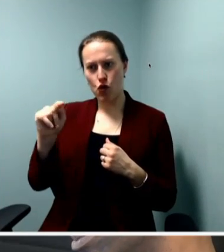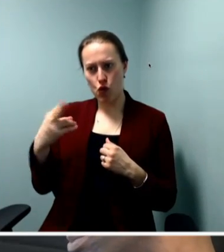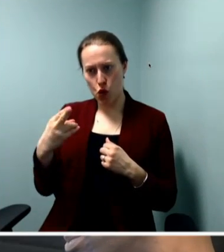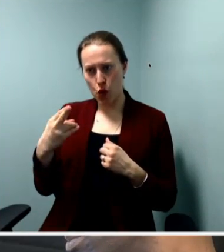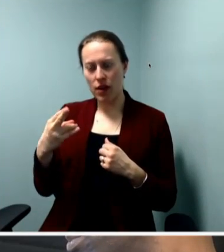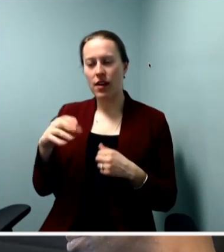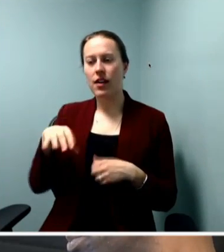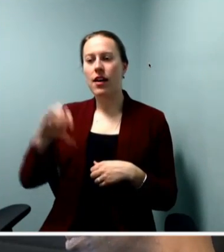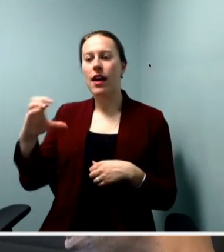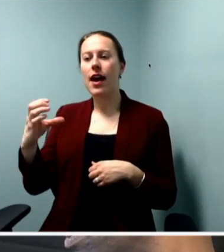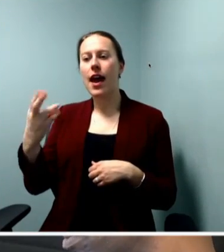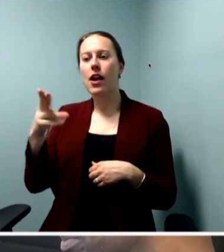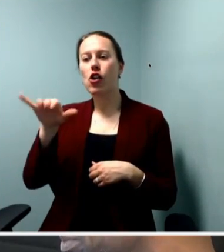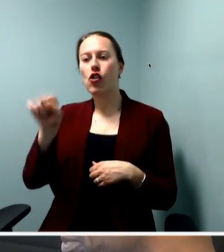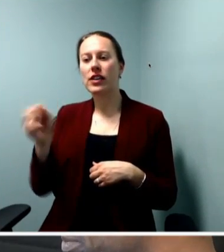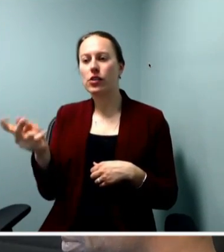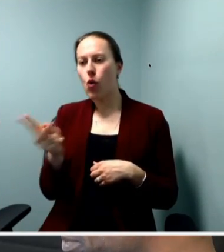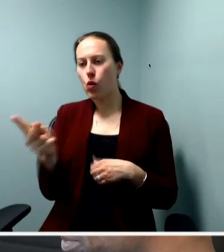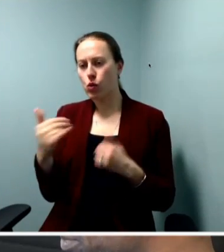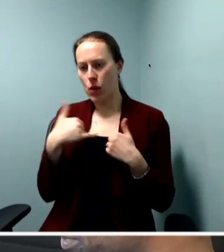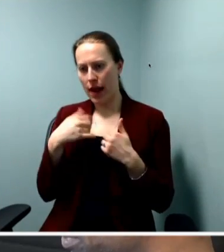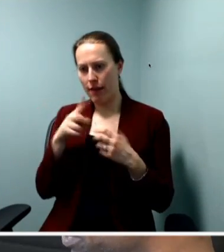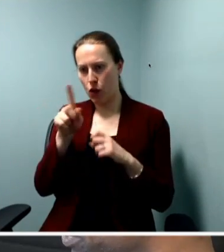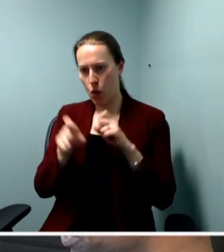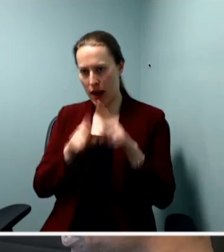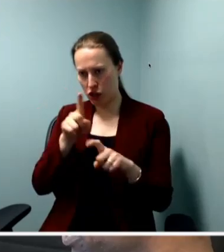I want to just acknowledge that some of us in the room